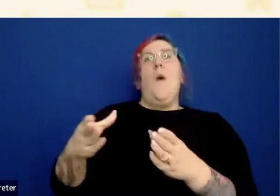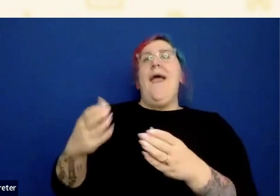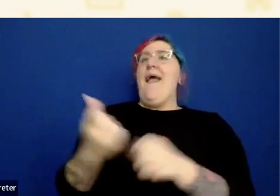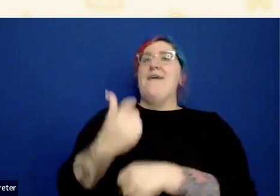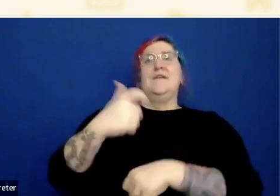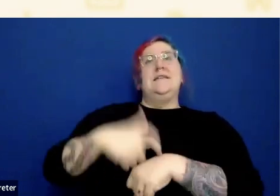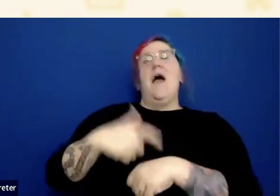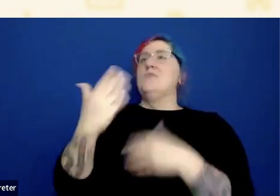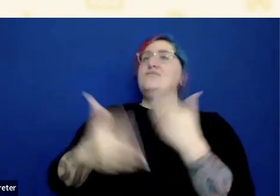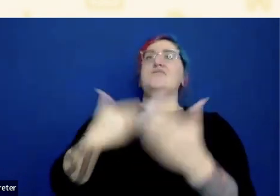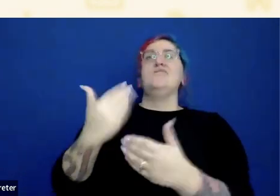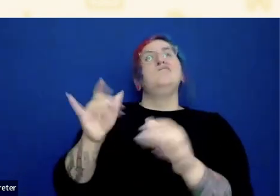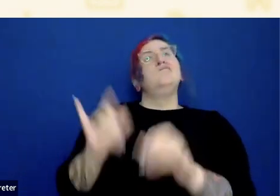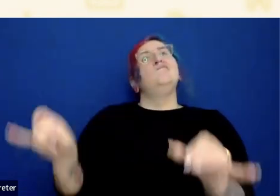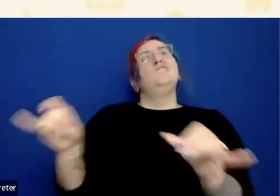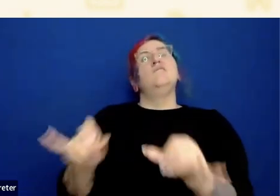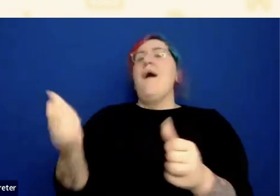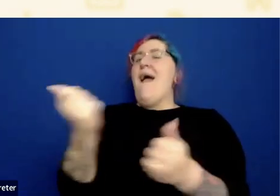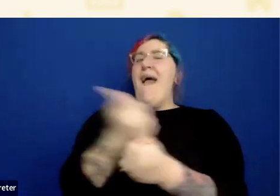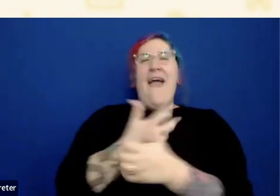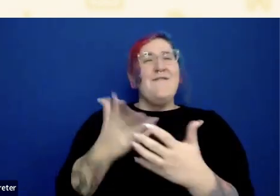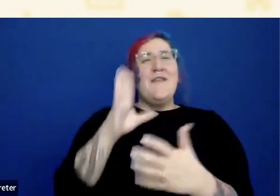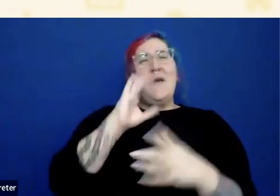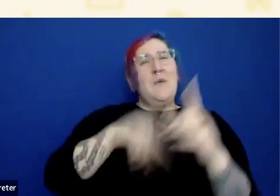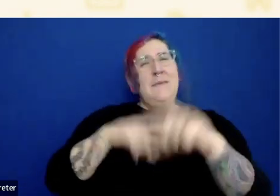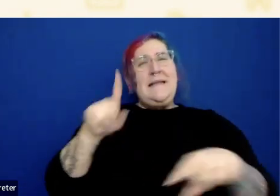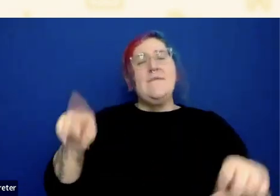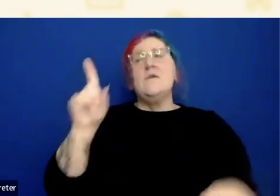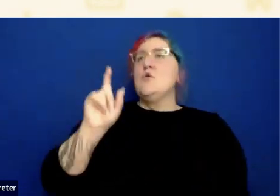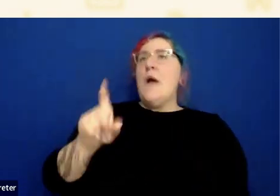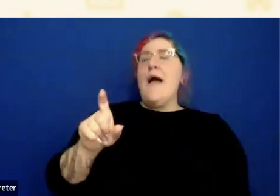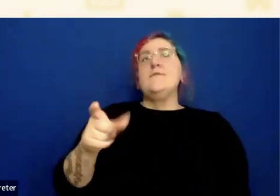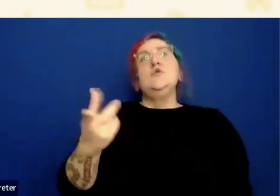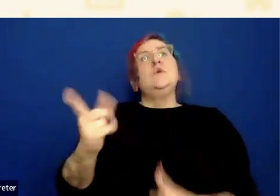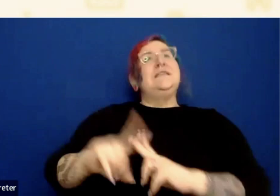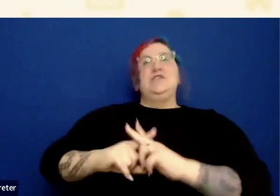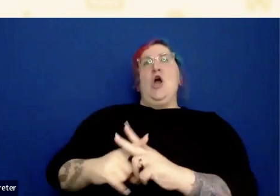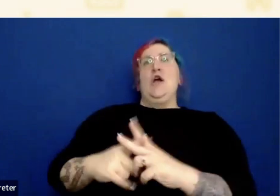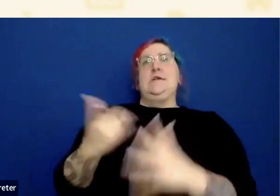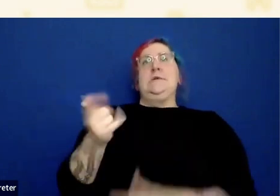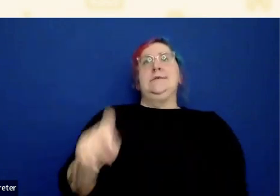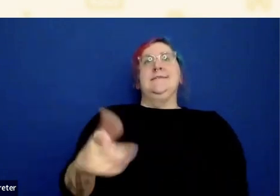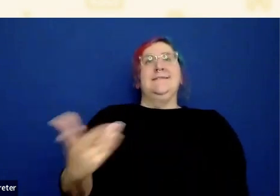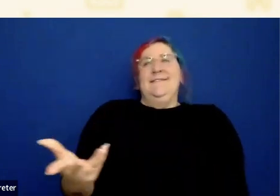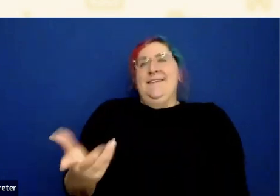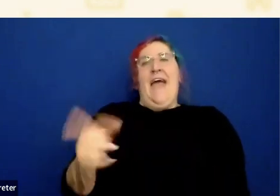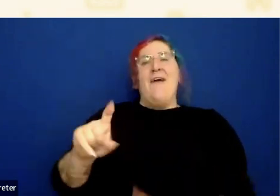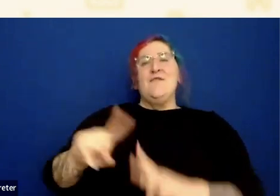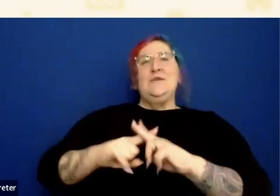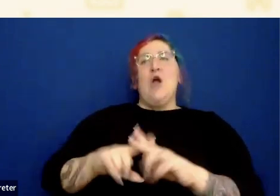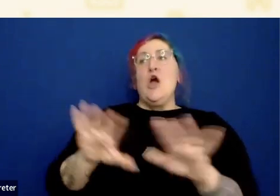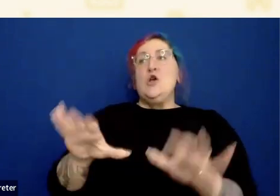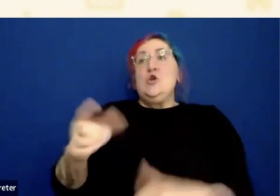Every part is going to be different, but you've got to at least start. You've got to start somewhere. You can't just use the excuse of, Well, we don't know